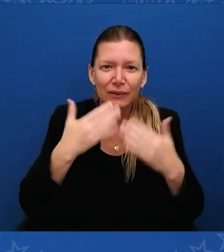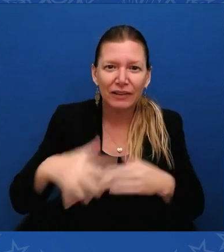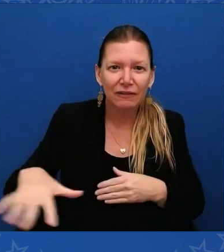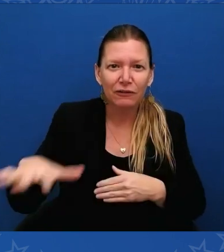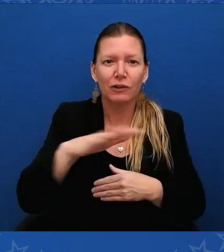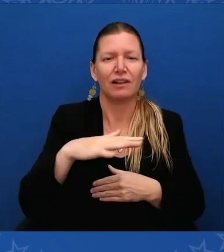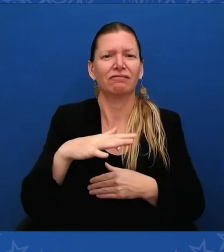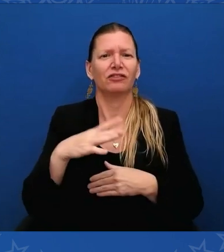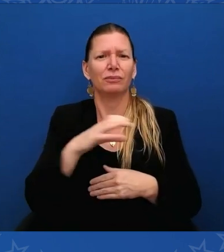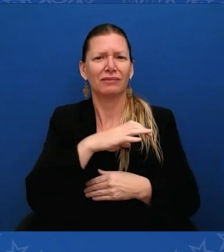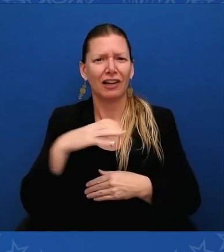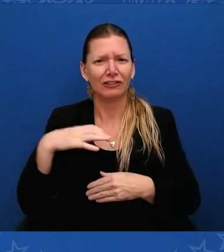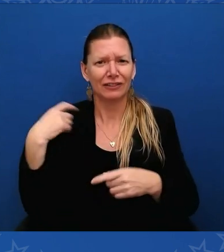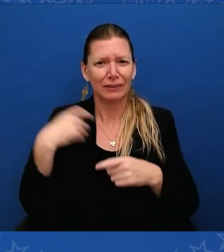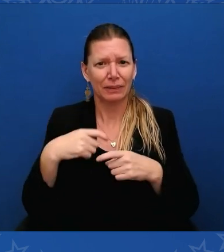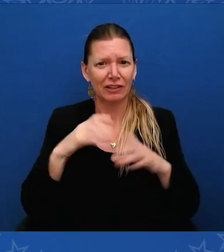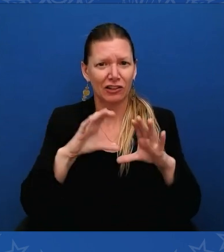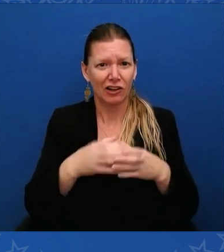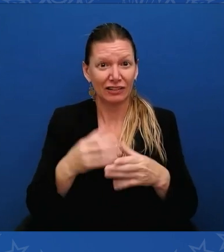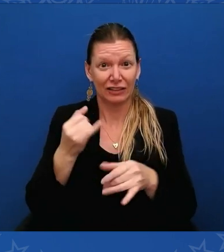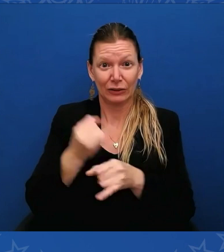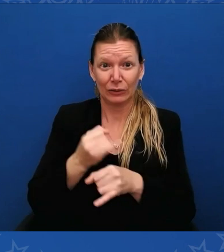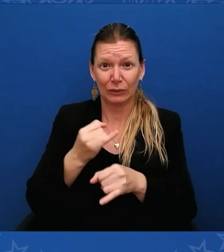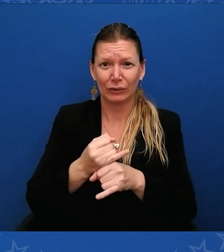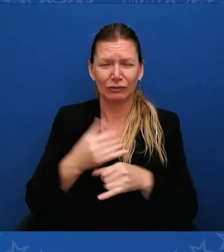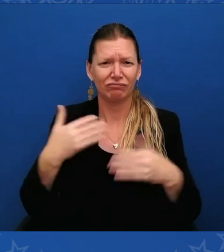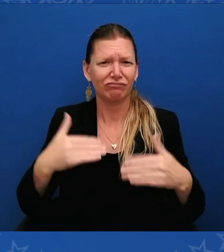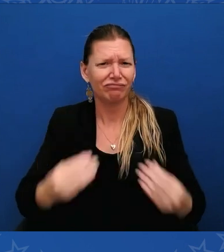and empowering the next generation of leaders.